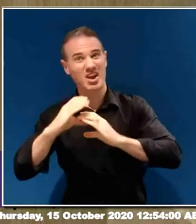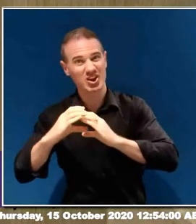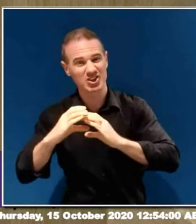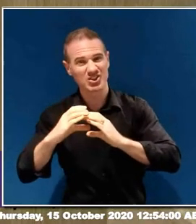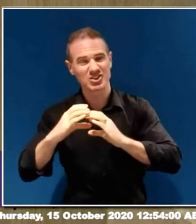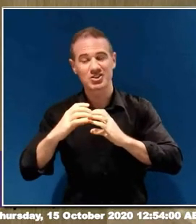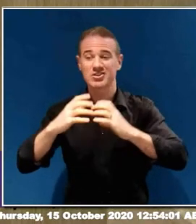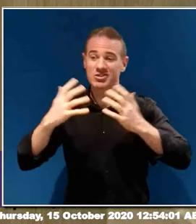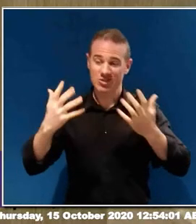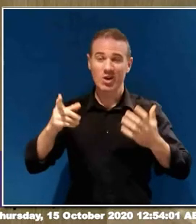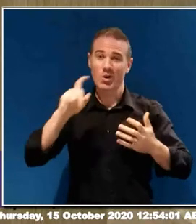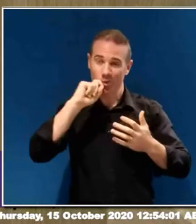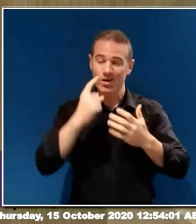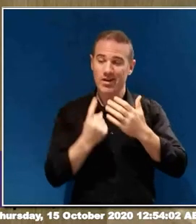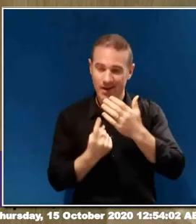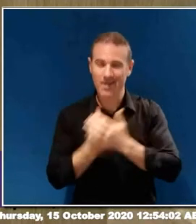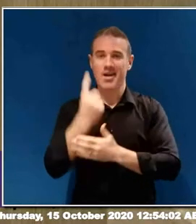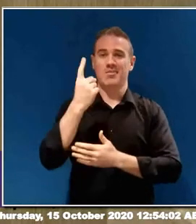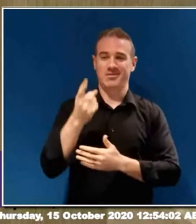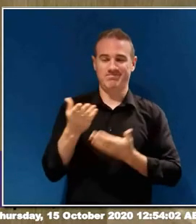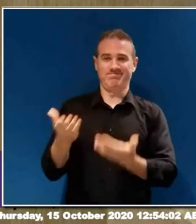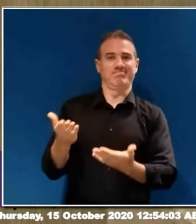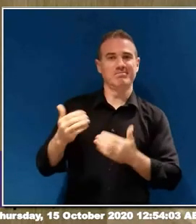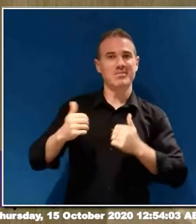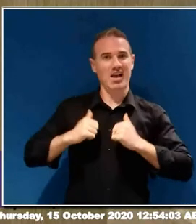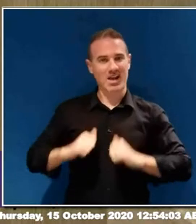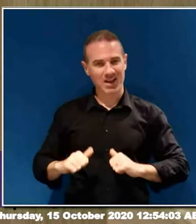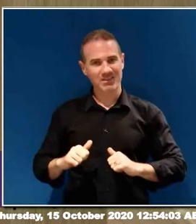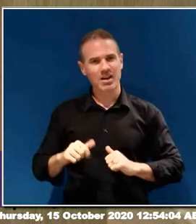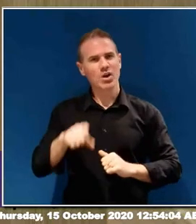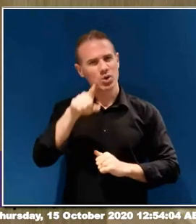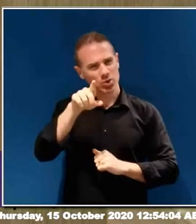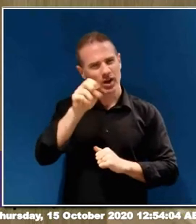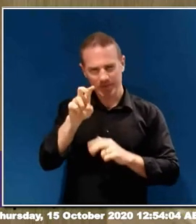In my experience, some staff can unknowingly exacerbate the anxiety